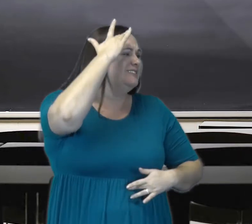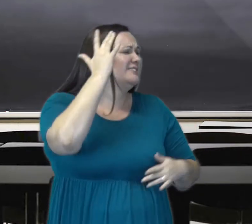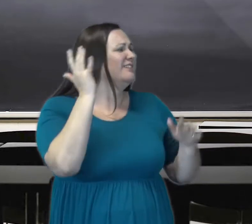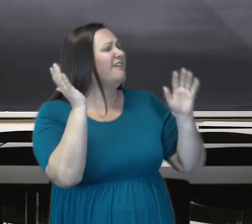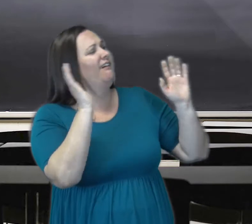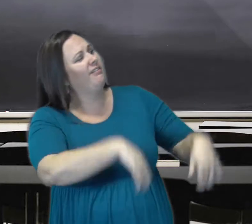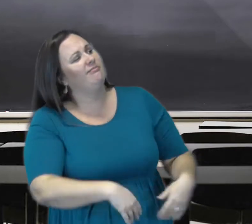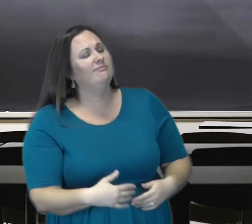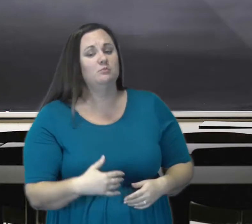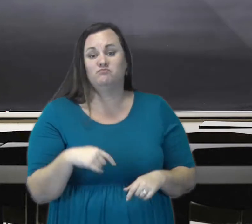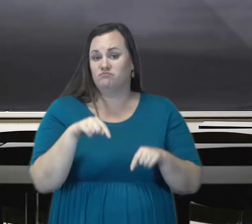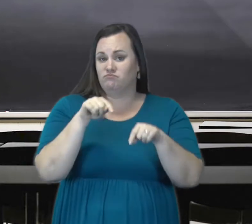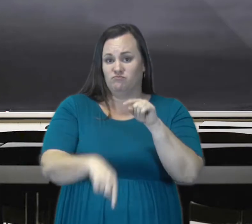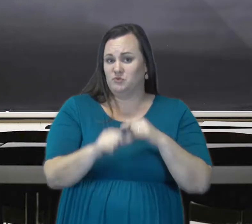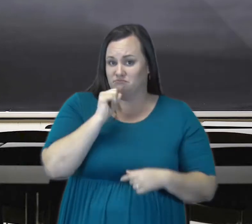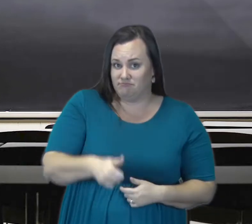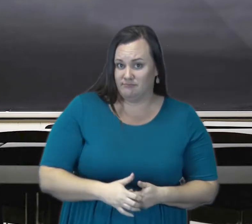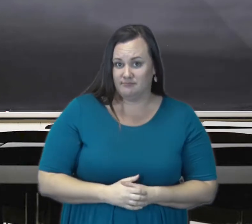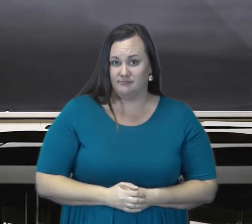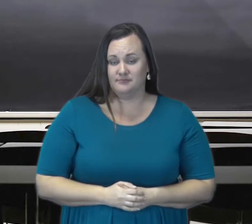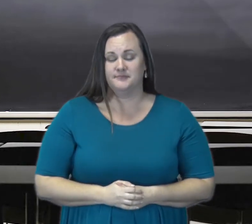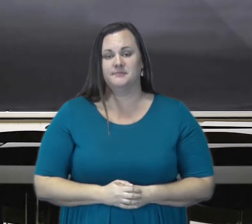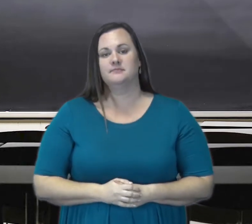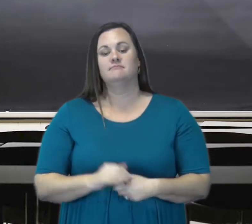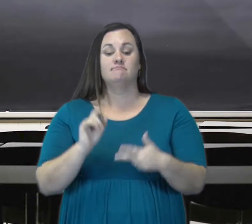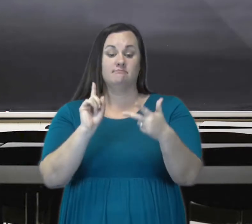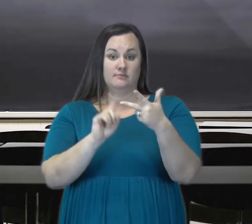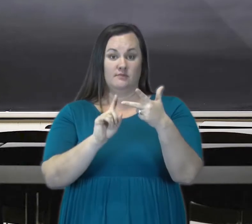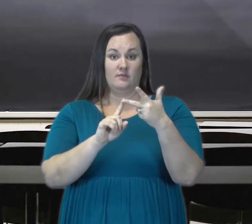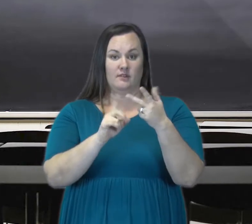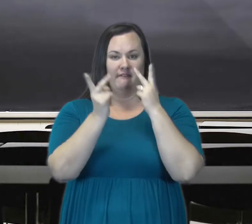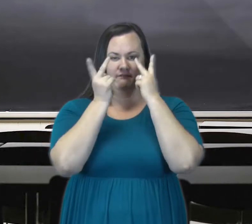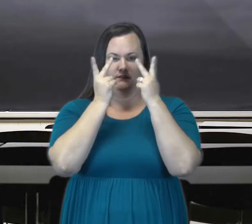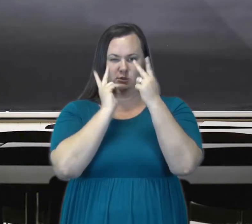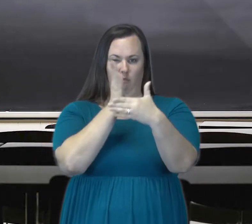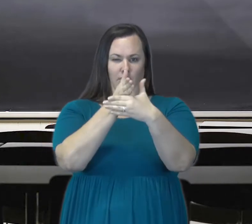perhaps I've been sick it is not considered rude the third example is